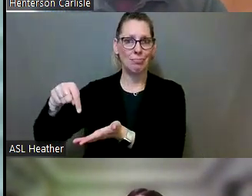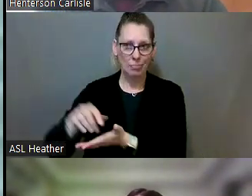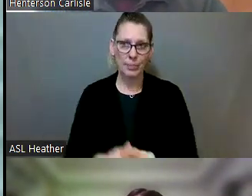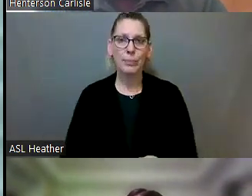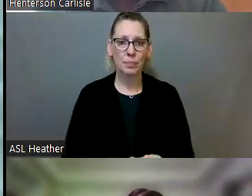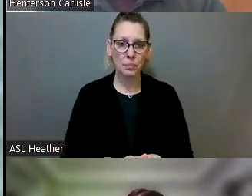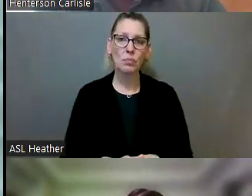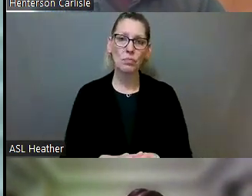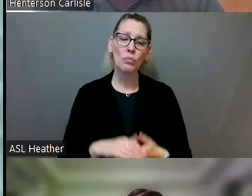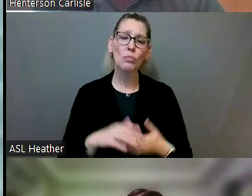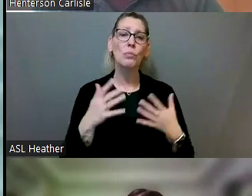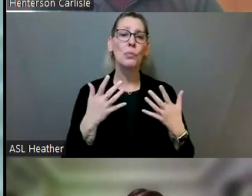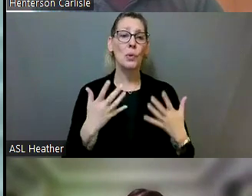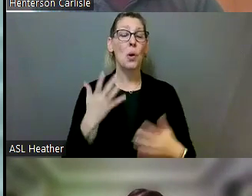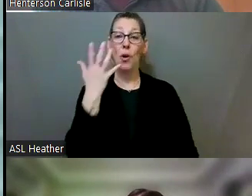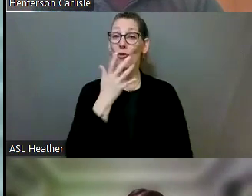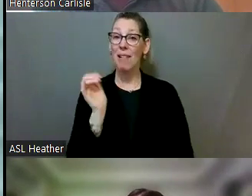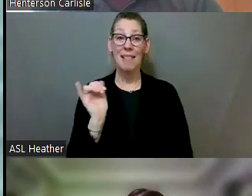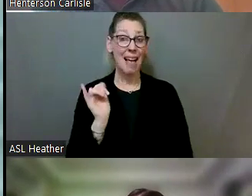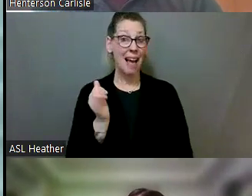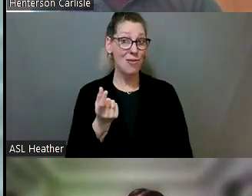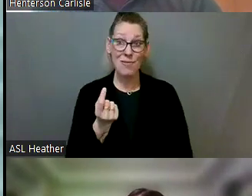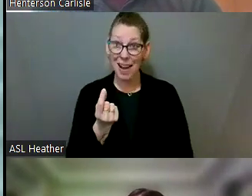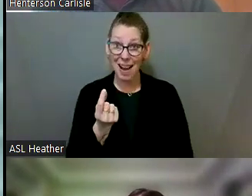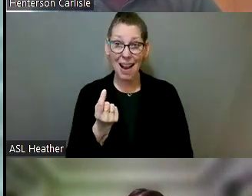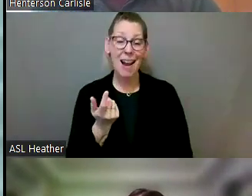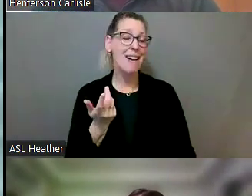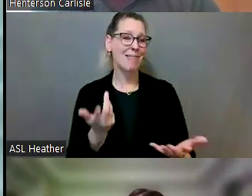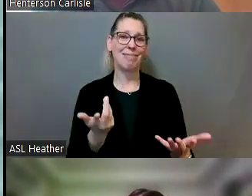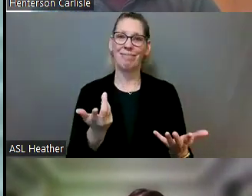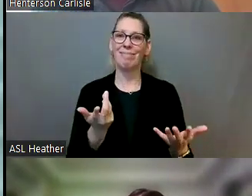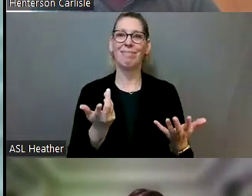And so what that looks like again, are just having sessions where students,